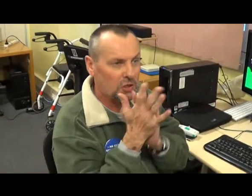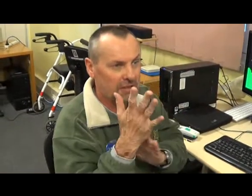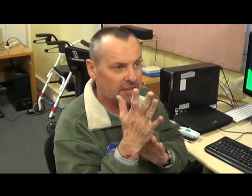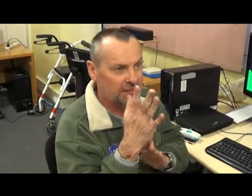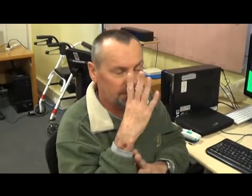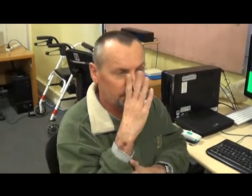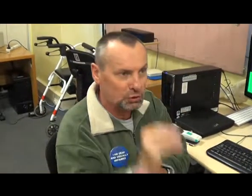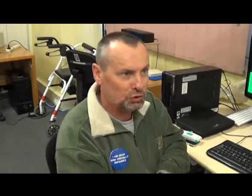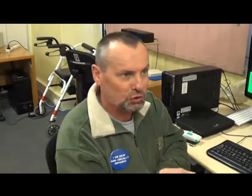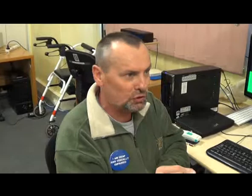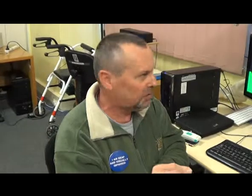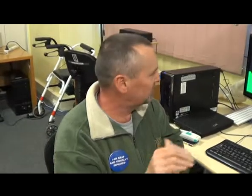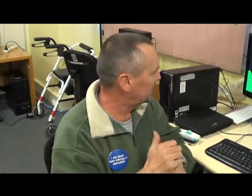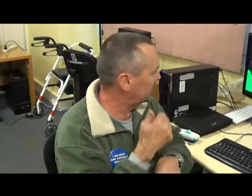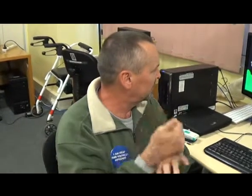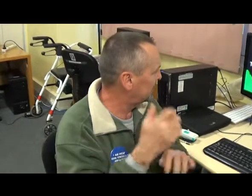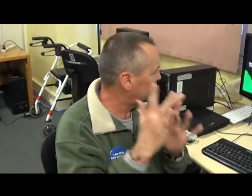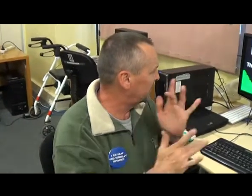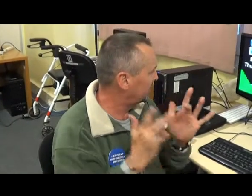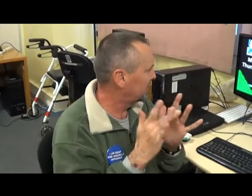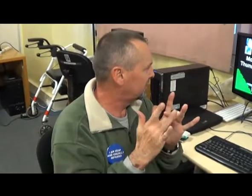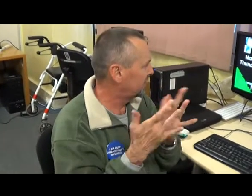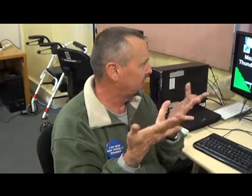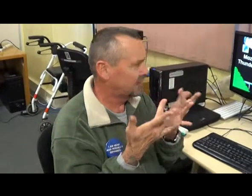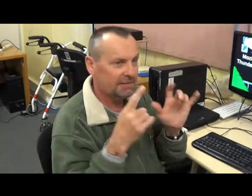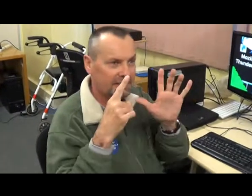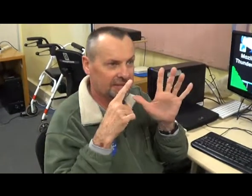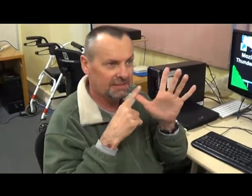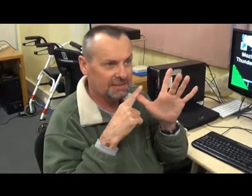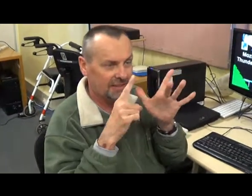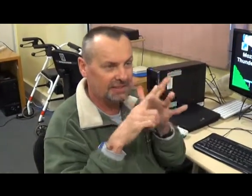I also have Firefox. That's set up for internet browsing.